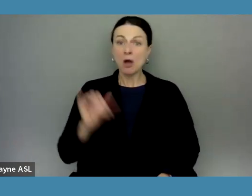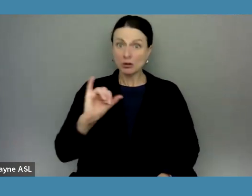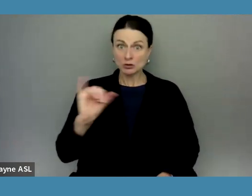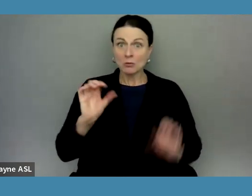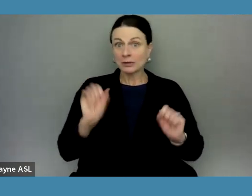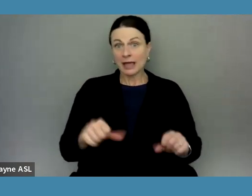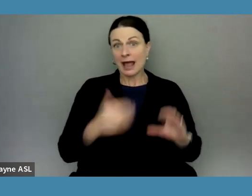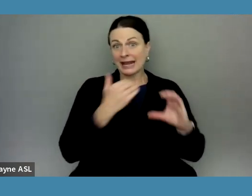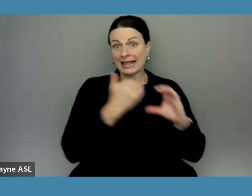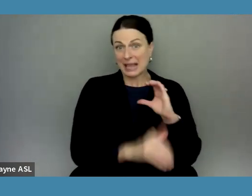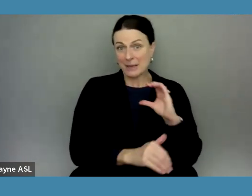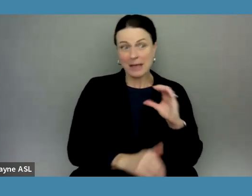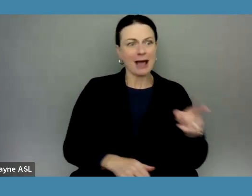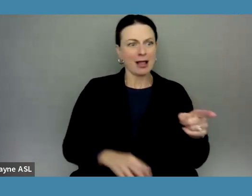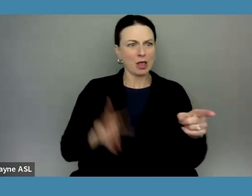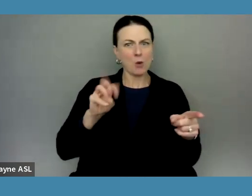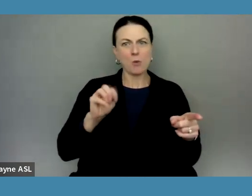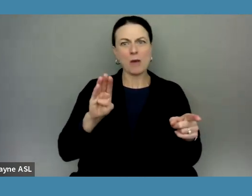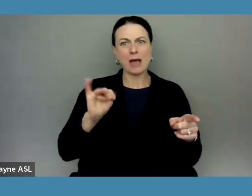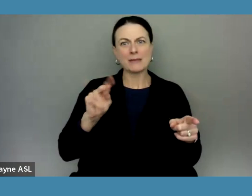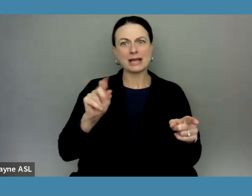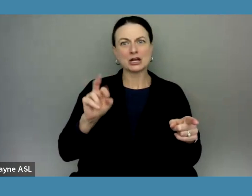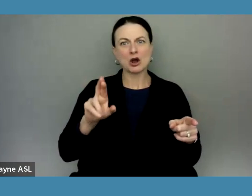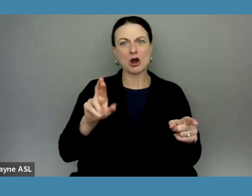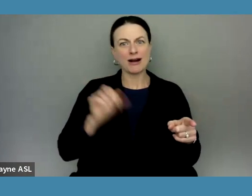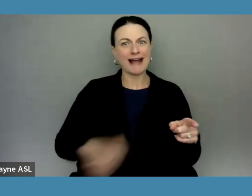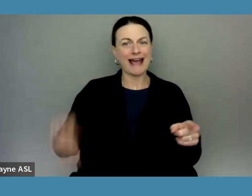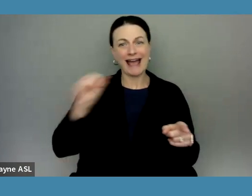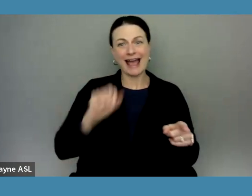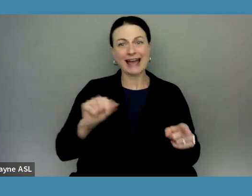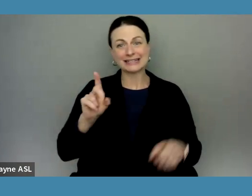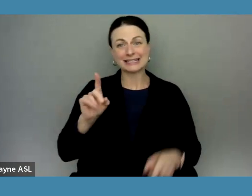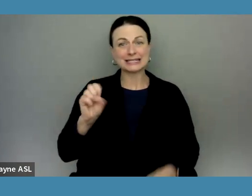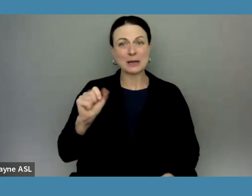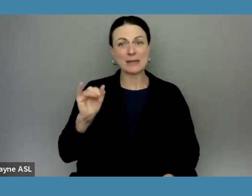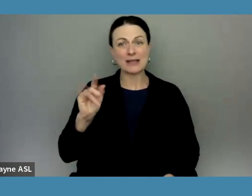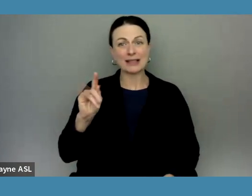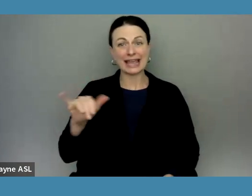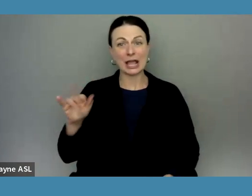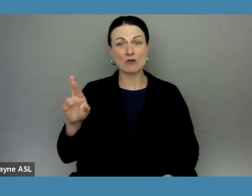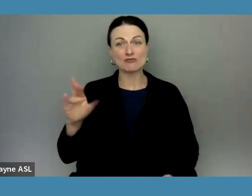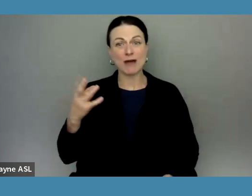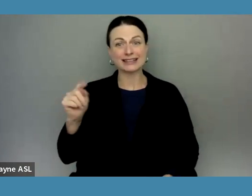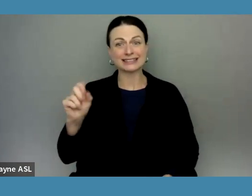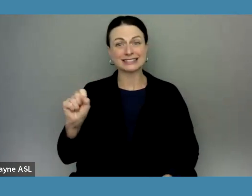at webinar@disabilityrightsflorida with questions if Zoom is less accessible